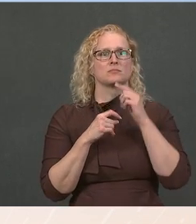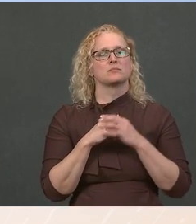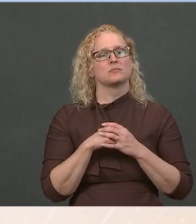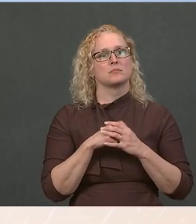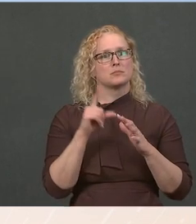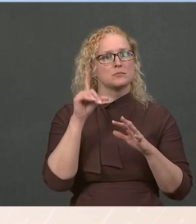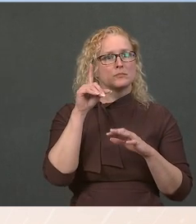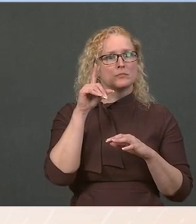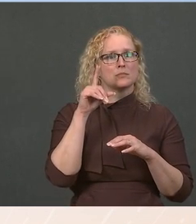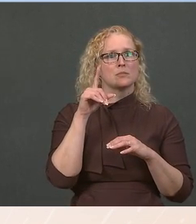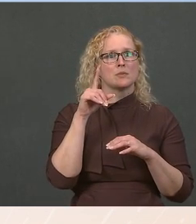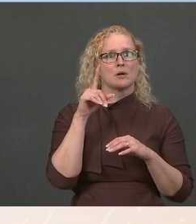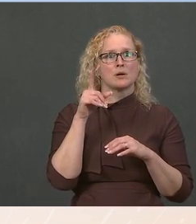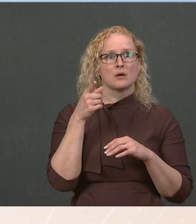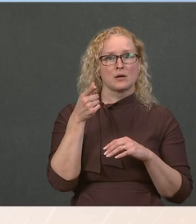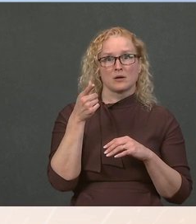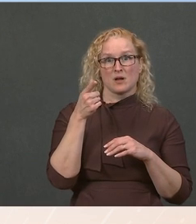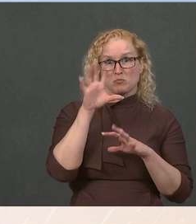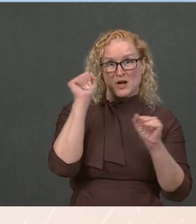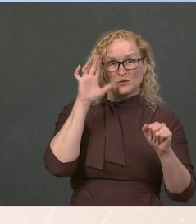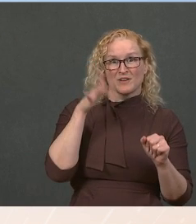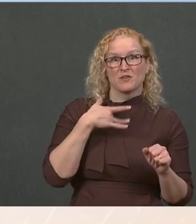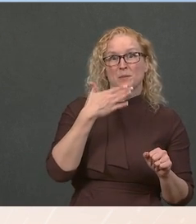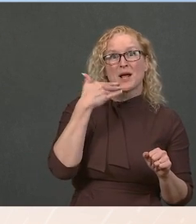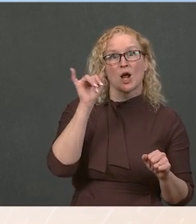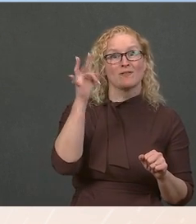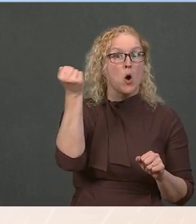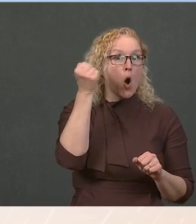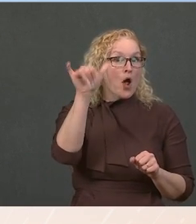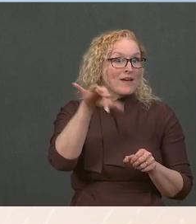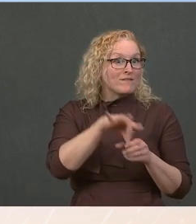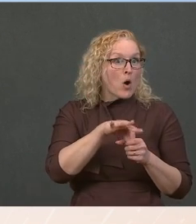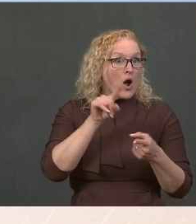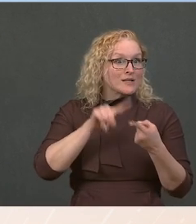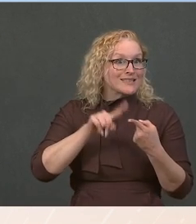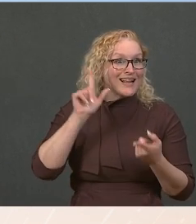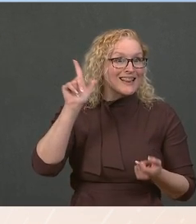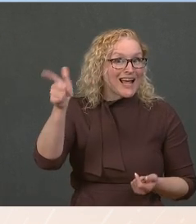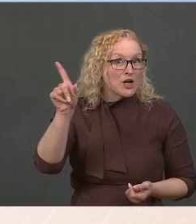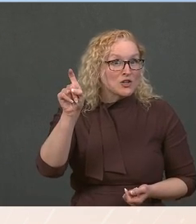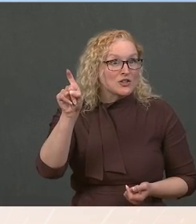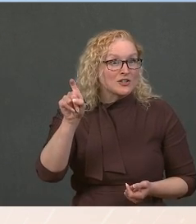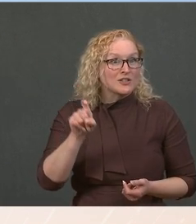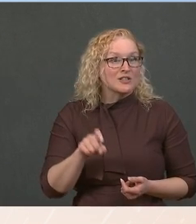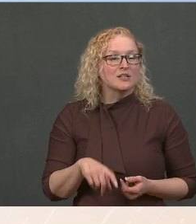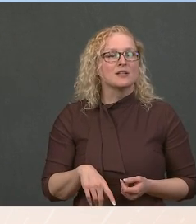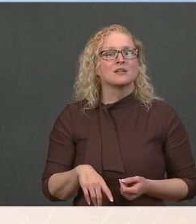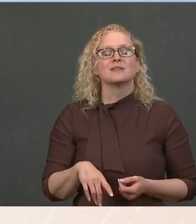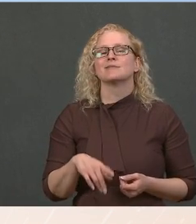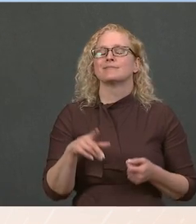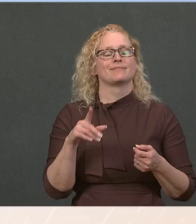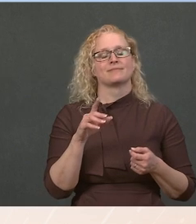right? We put -- we put our scores out yesterday. And we've been pretty transparent on that component.